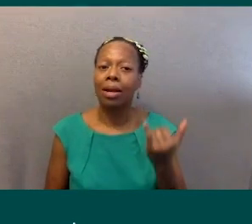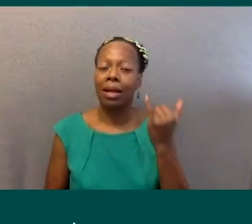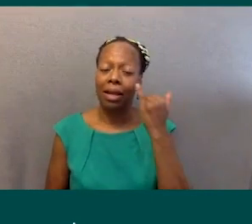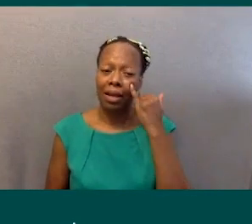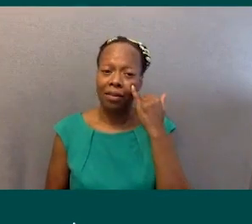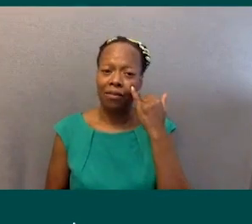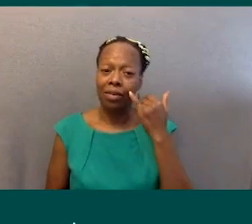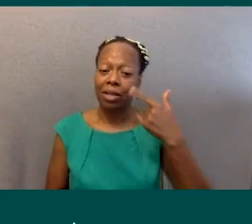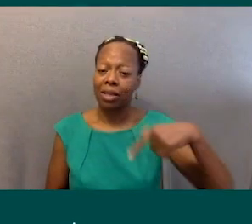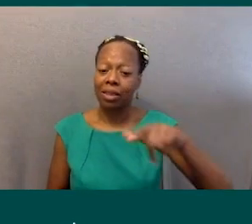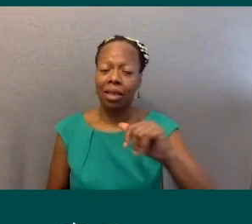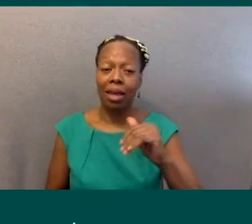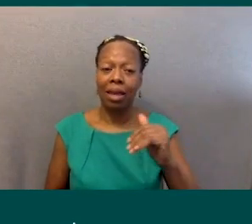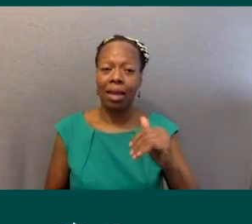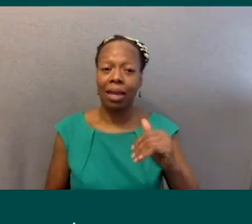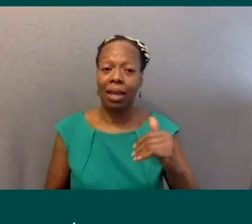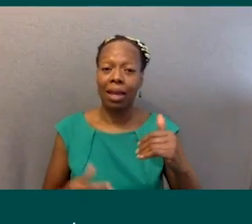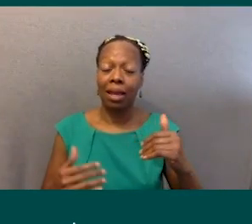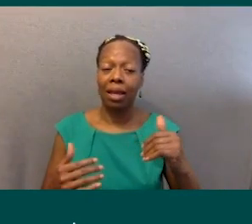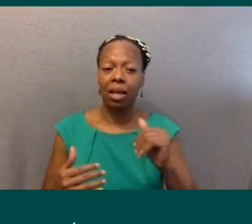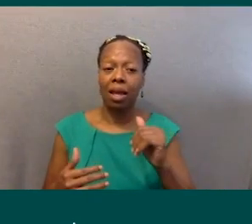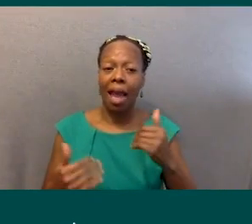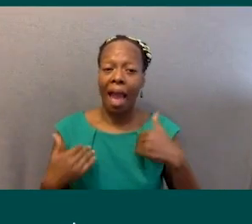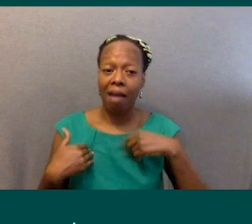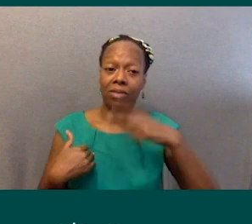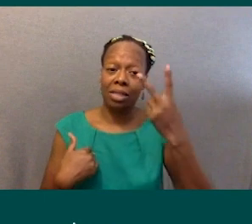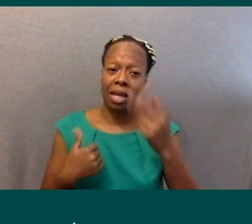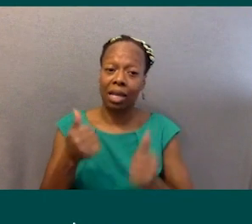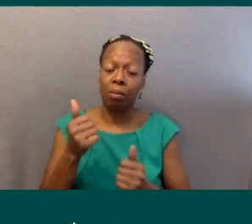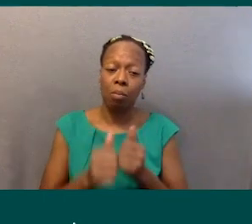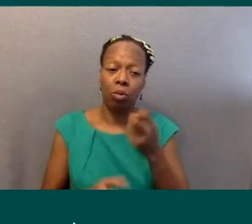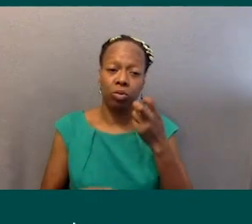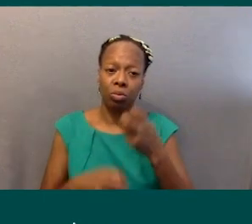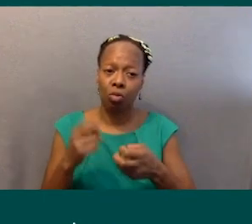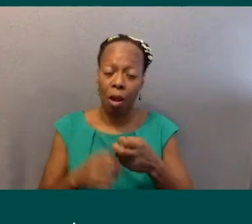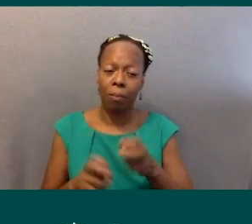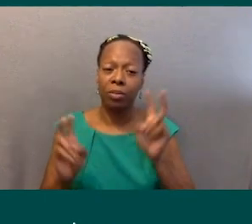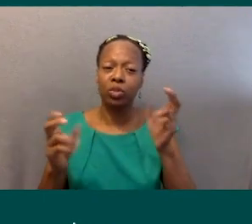GI problem is the second most common pain cause.